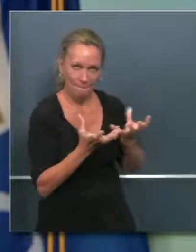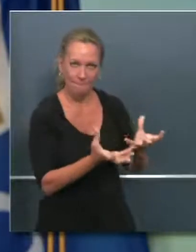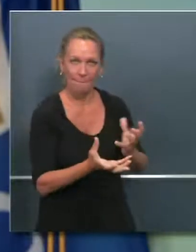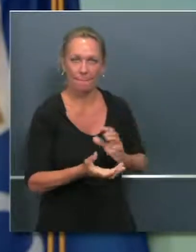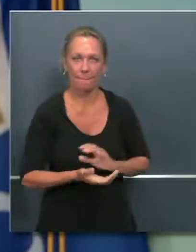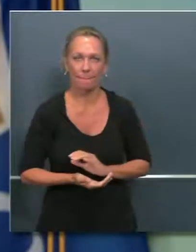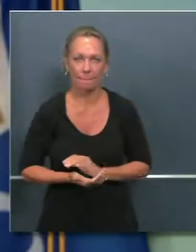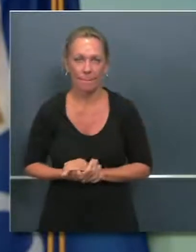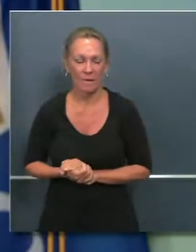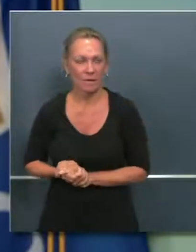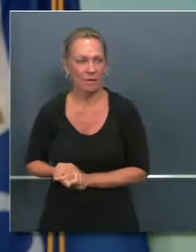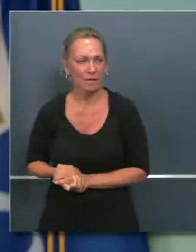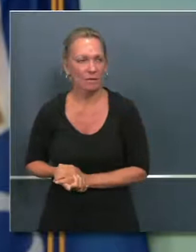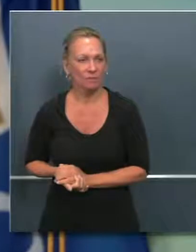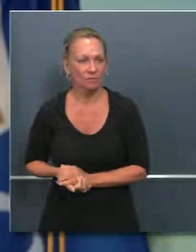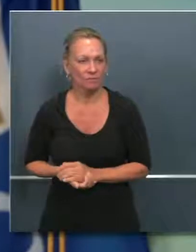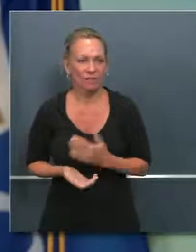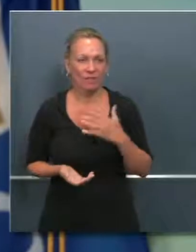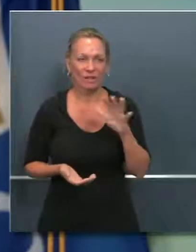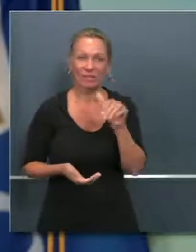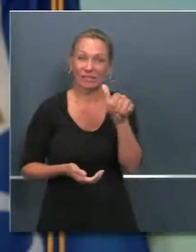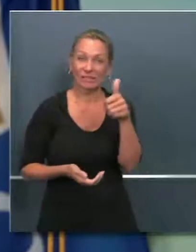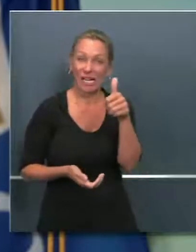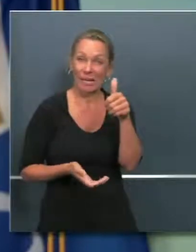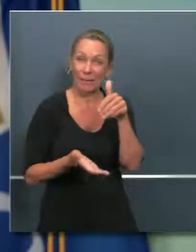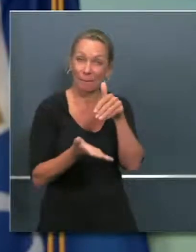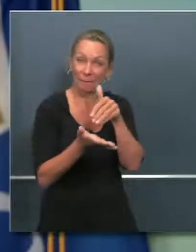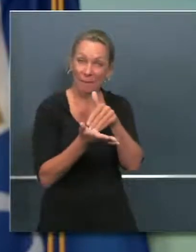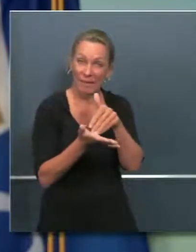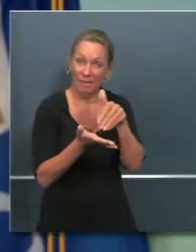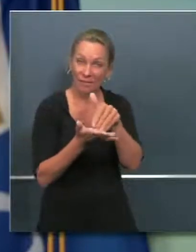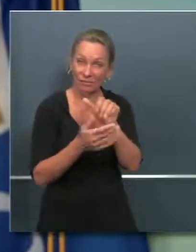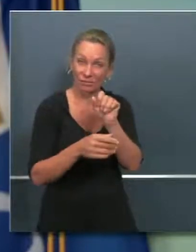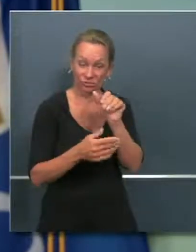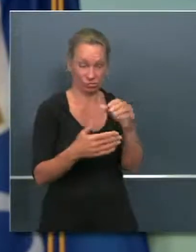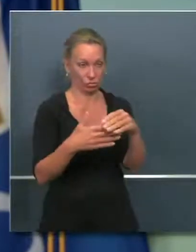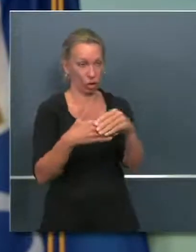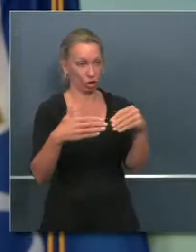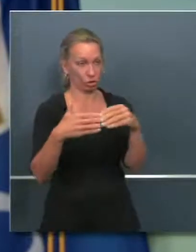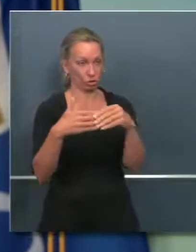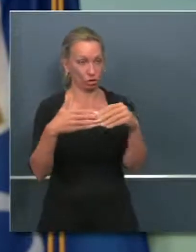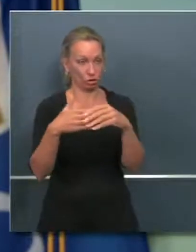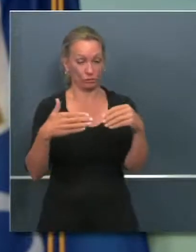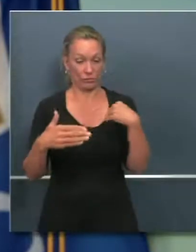of millions of dollars of additional small grants and loans to rather loans to small businesses many